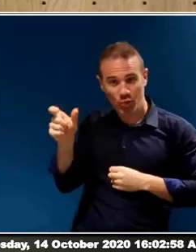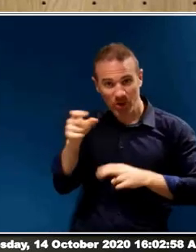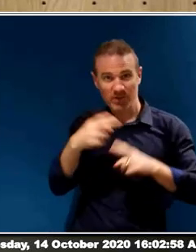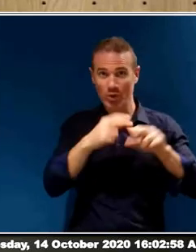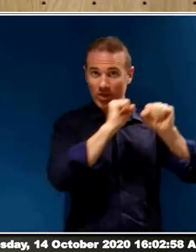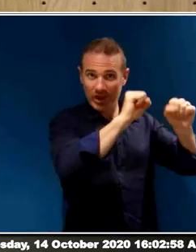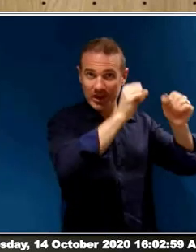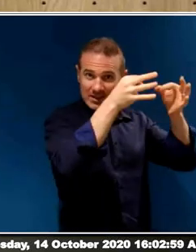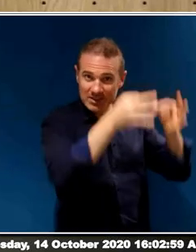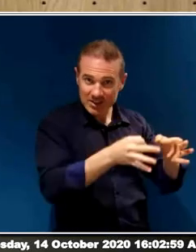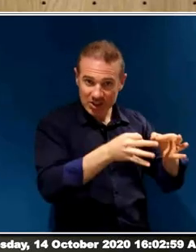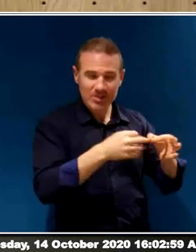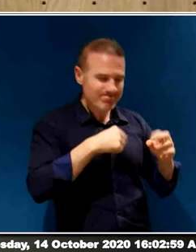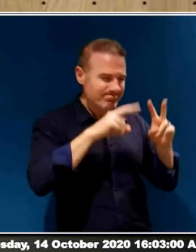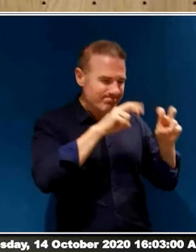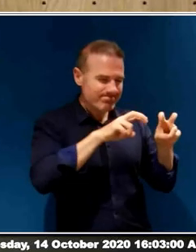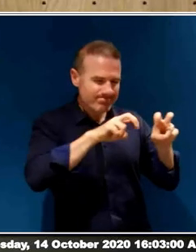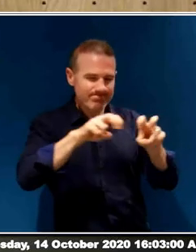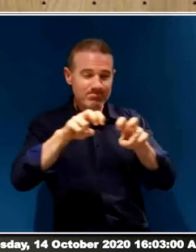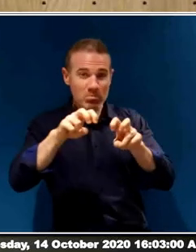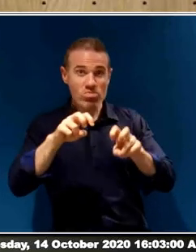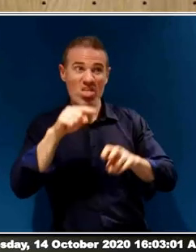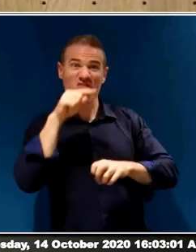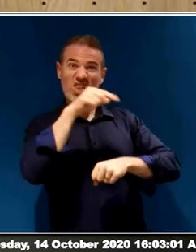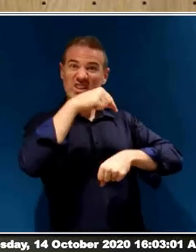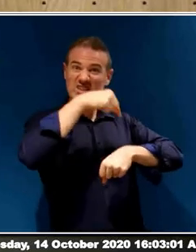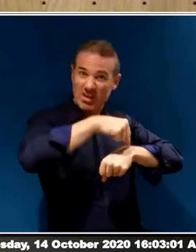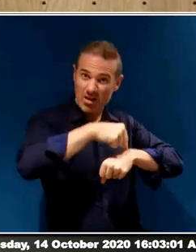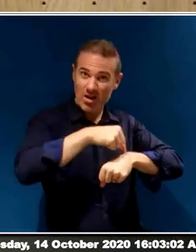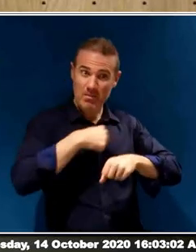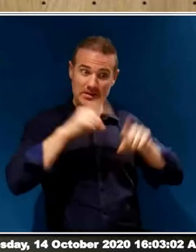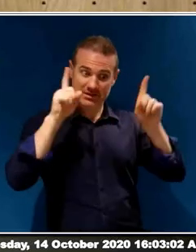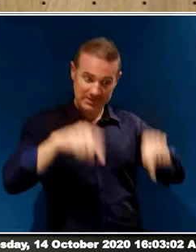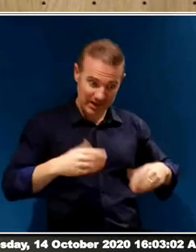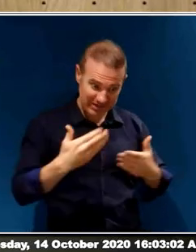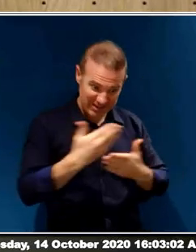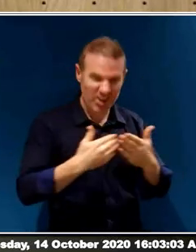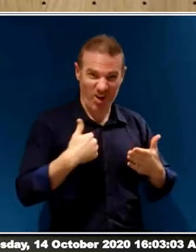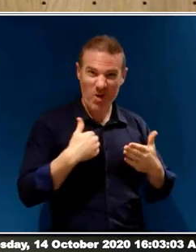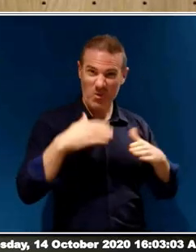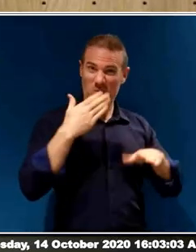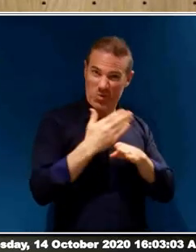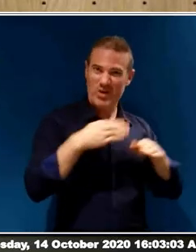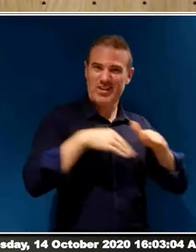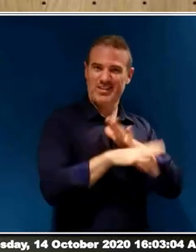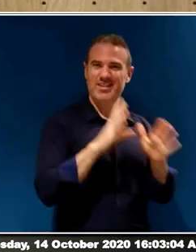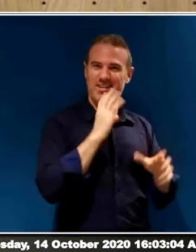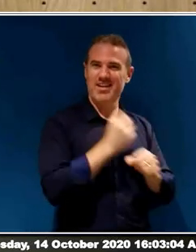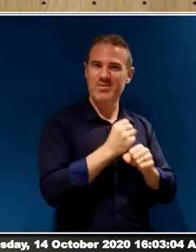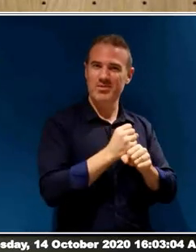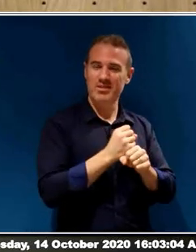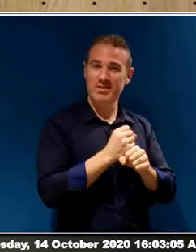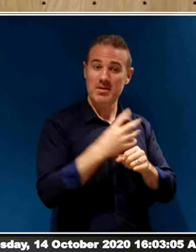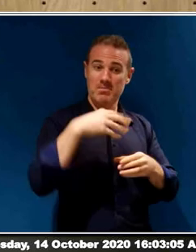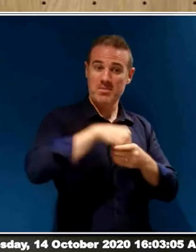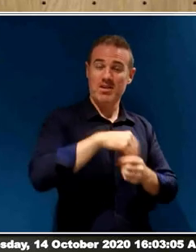a government policy position and part of my responsibility was giving some